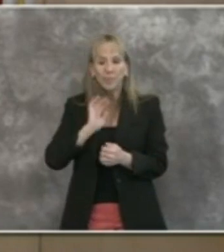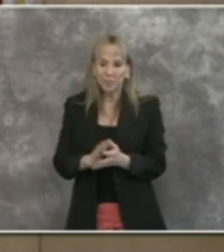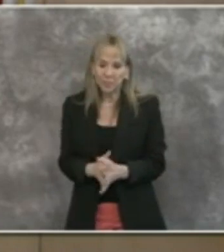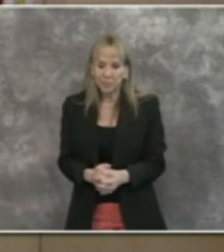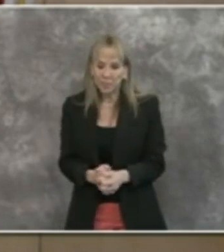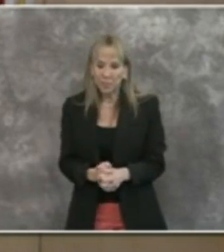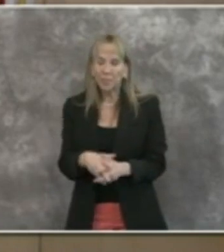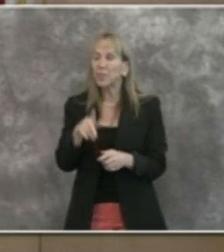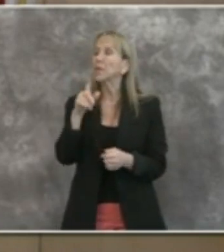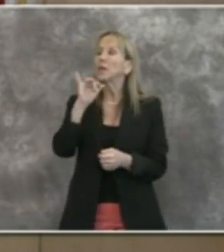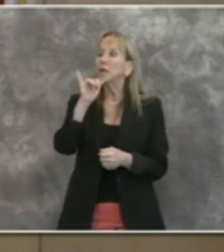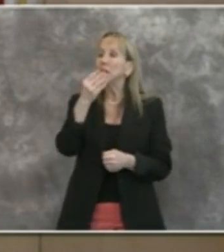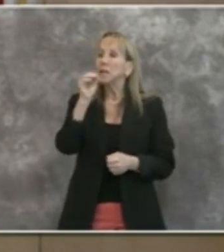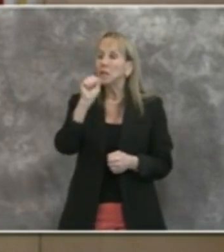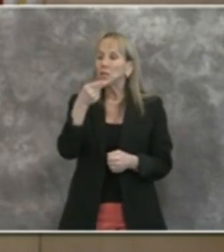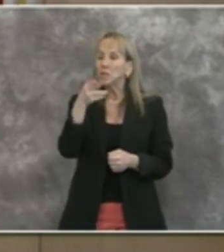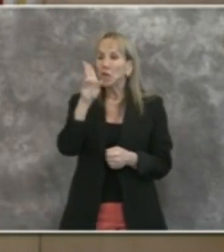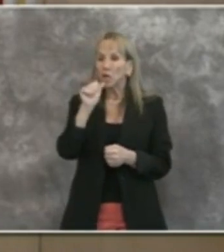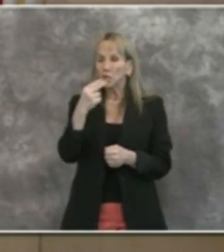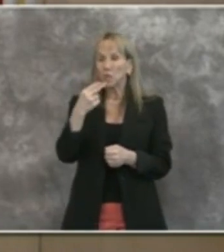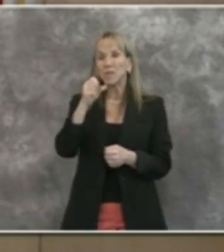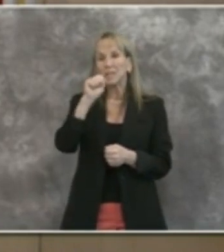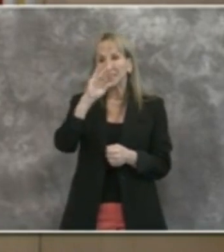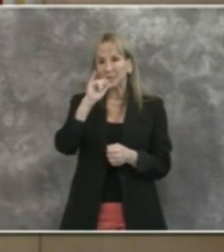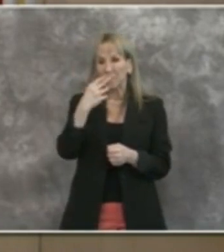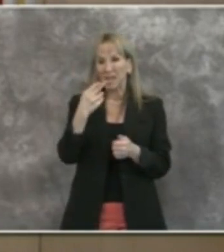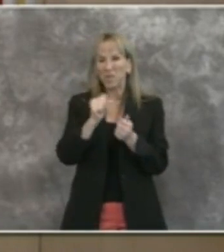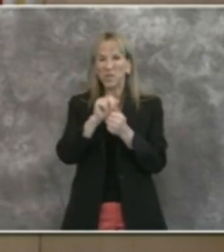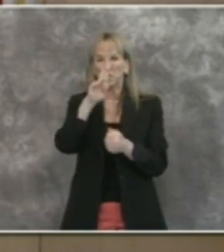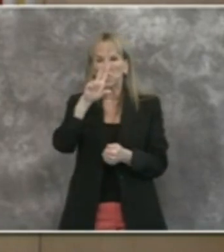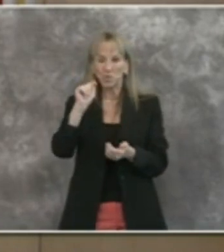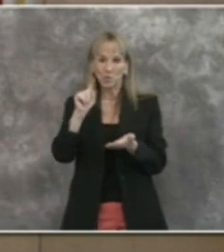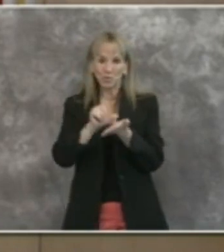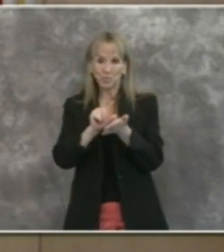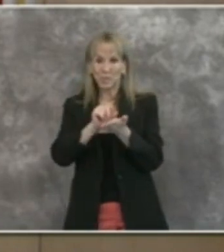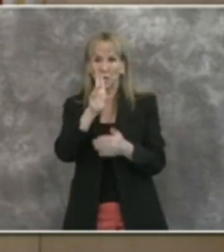CAUSE A RISK TO OUR PUBLIC'S HEALTH THAT IS VERY CLEAR IT